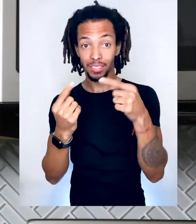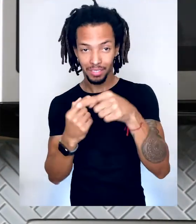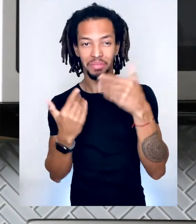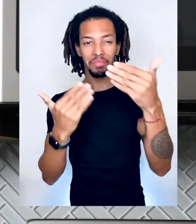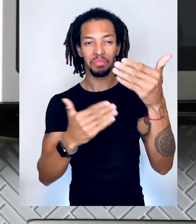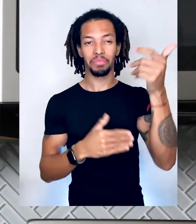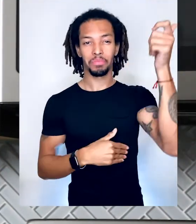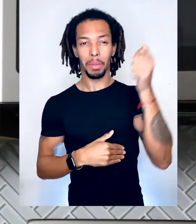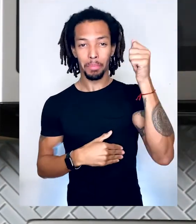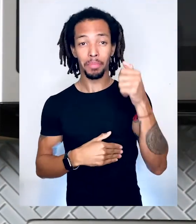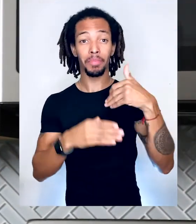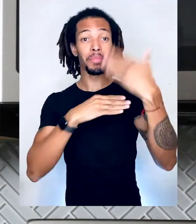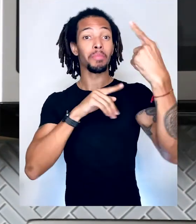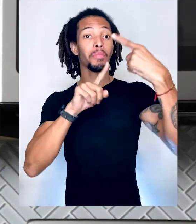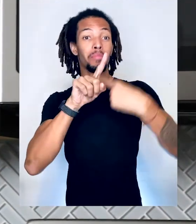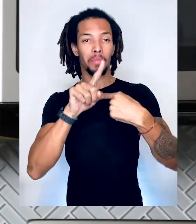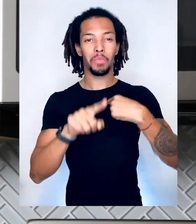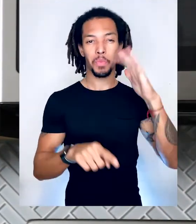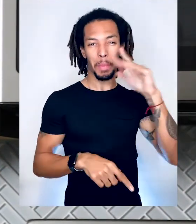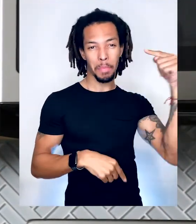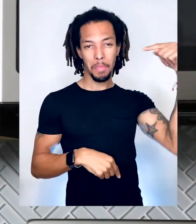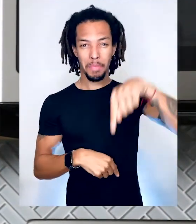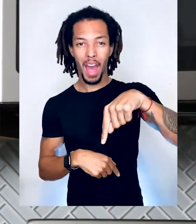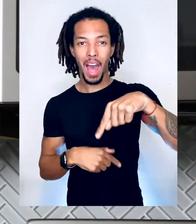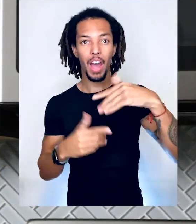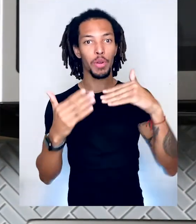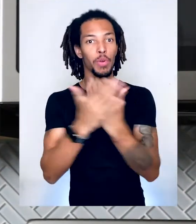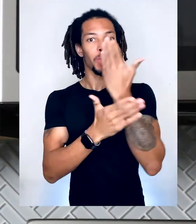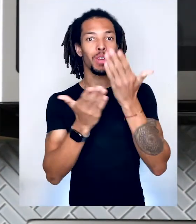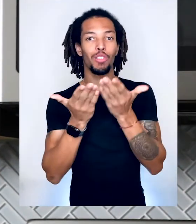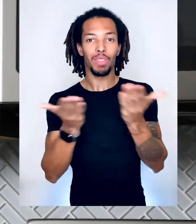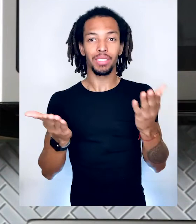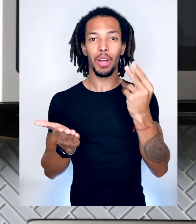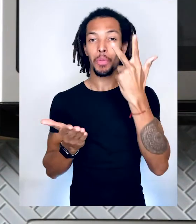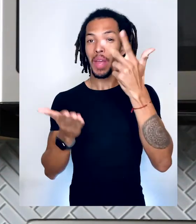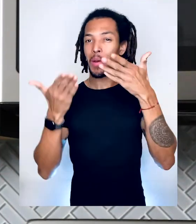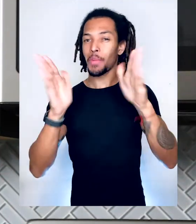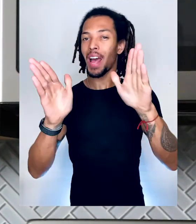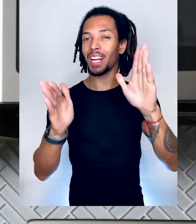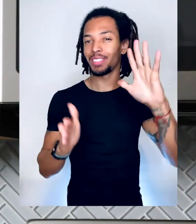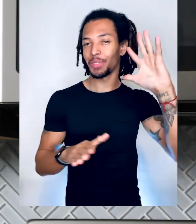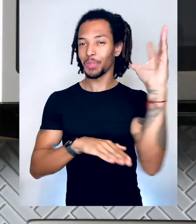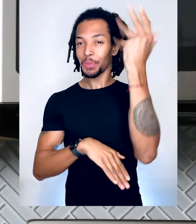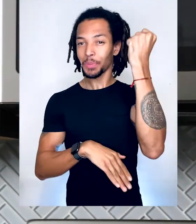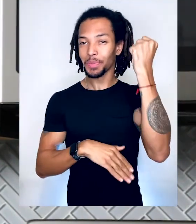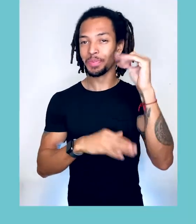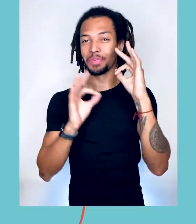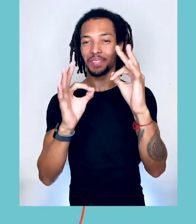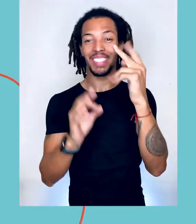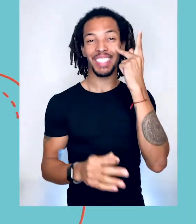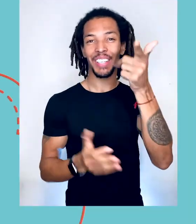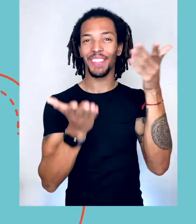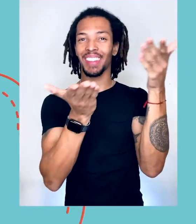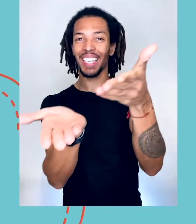next month with a brand new ingredient, and three brand new recipes. See you then!